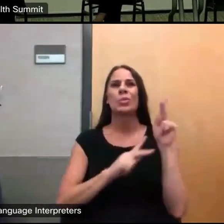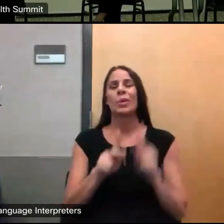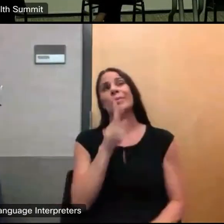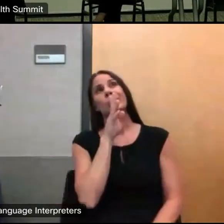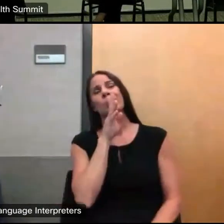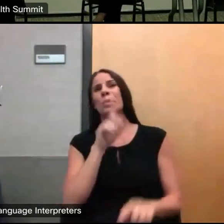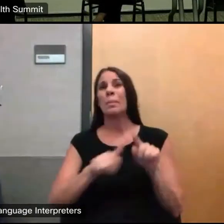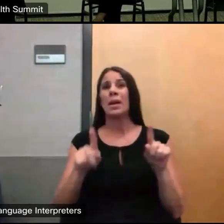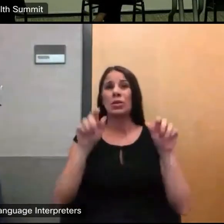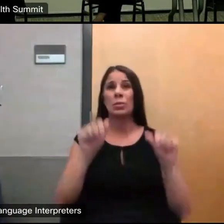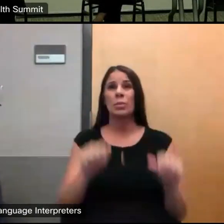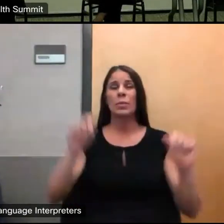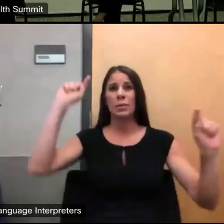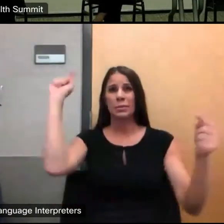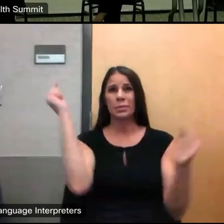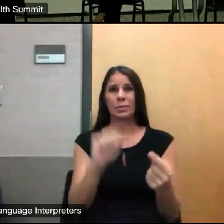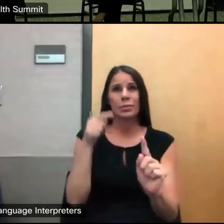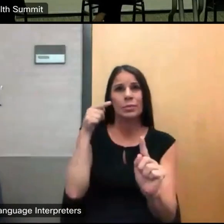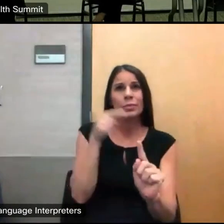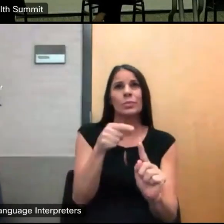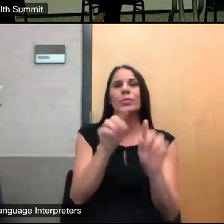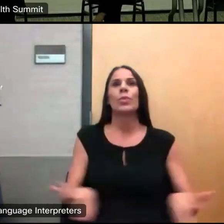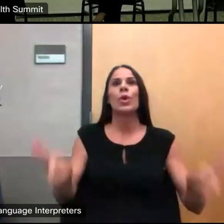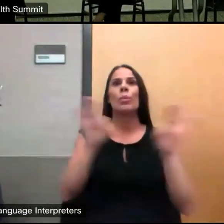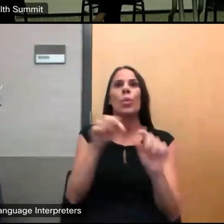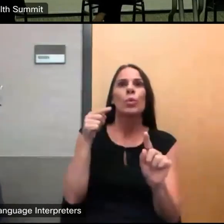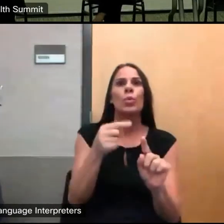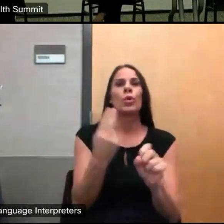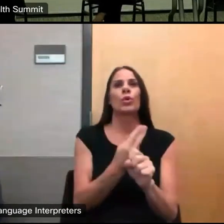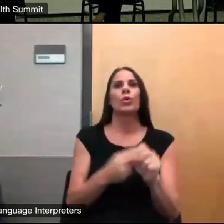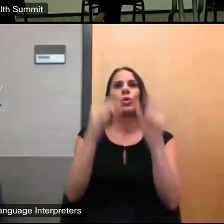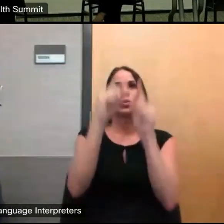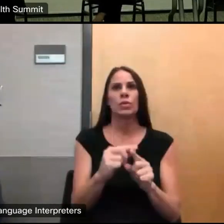the important points and use language that people can understand that just takes time.